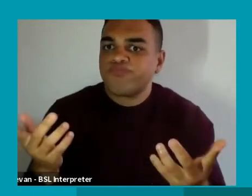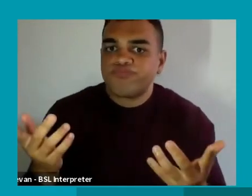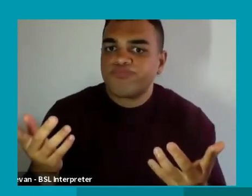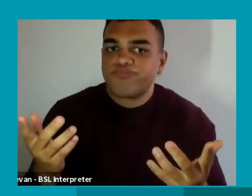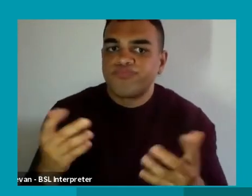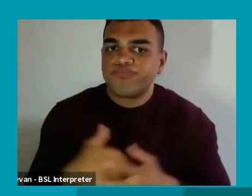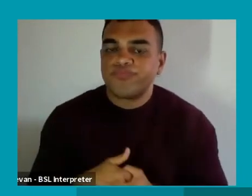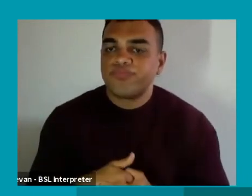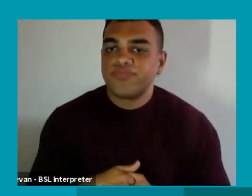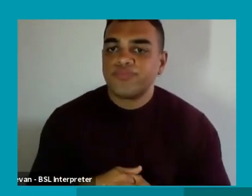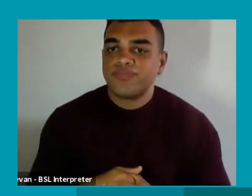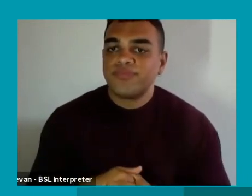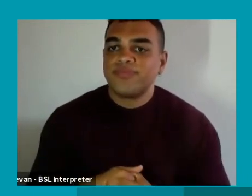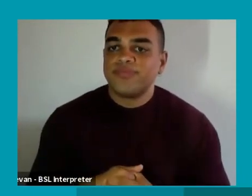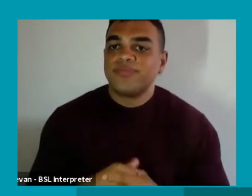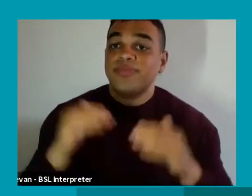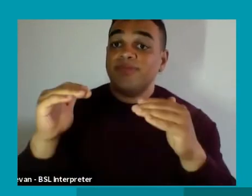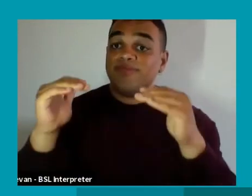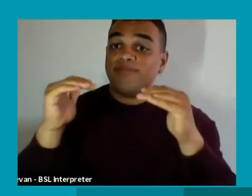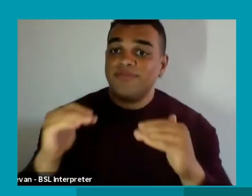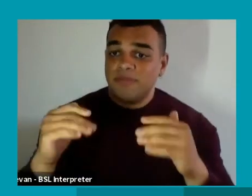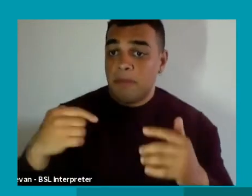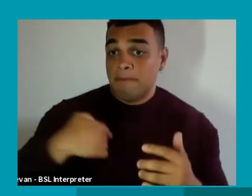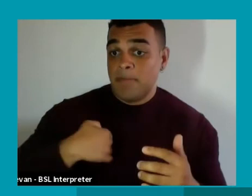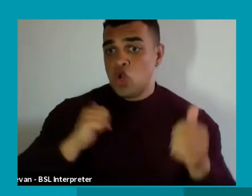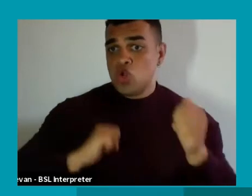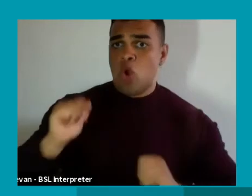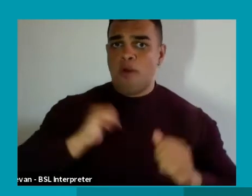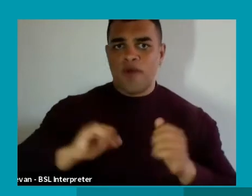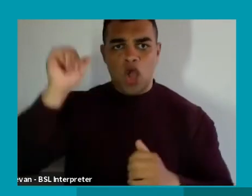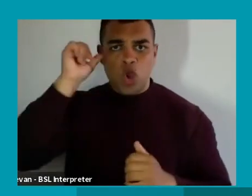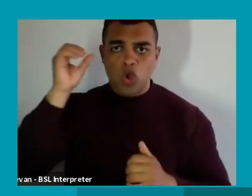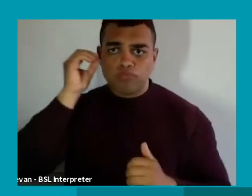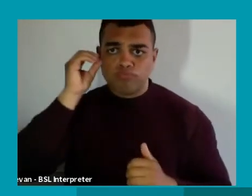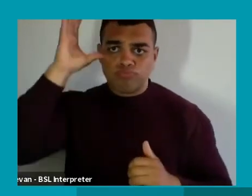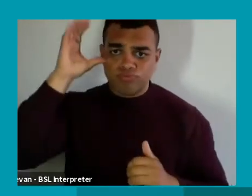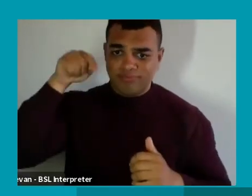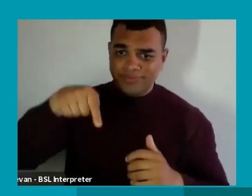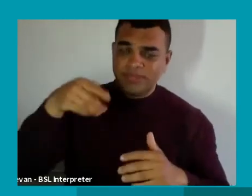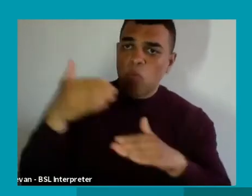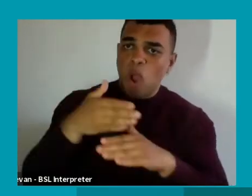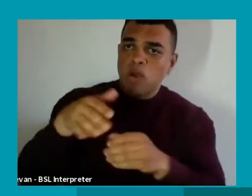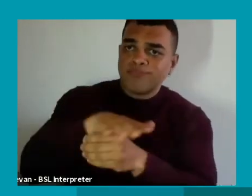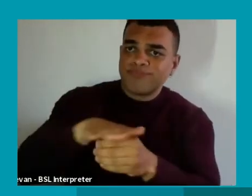show off how much you know about the organization and how well it meets your experience and then further to that in your paragraph three,